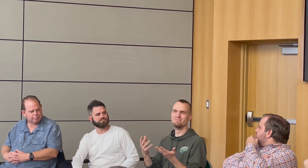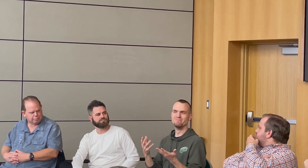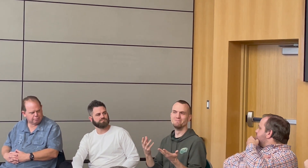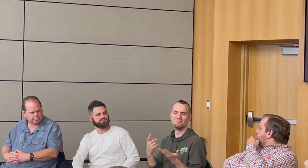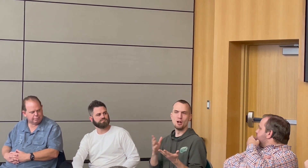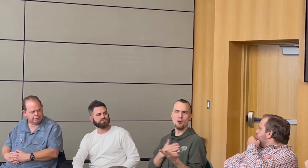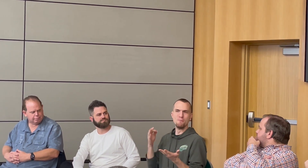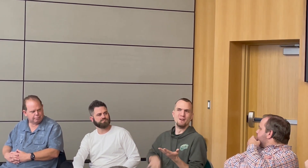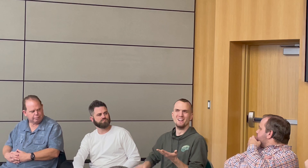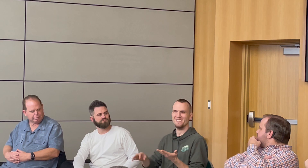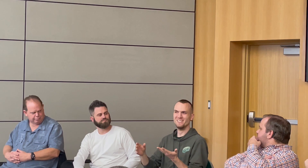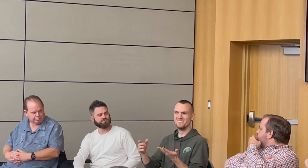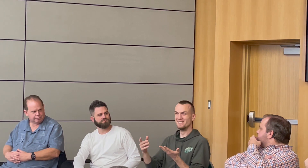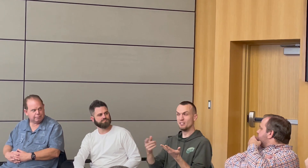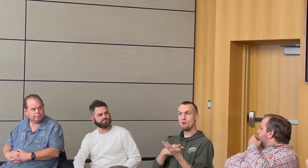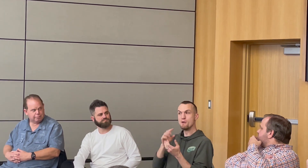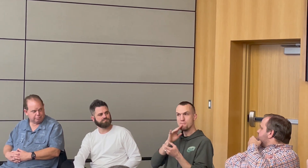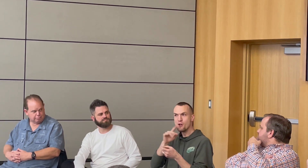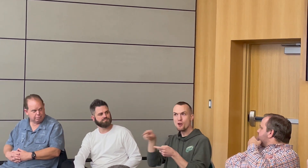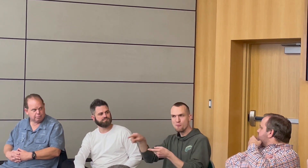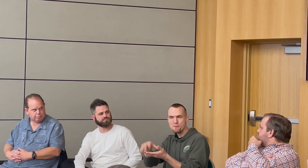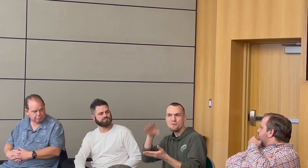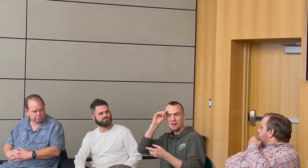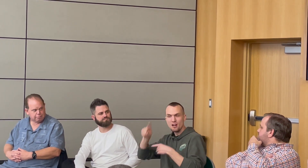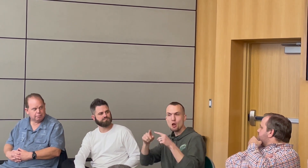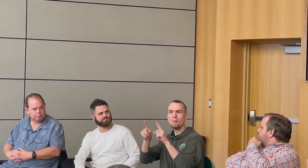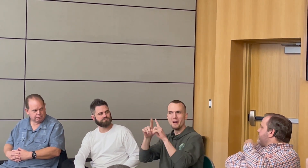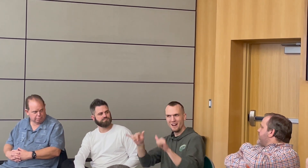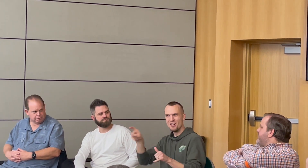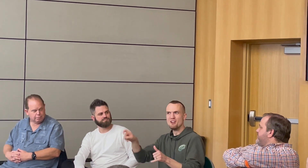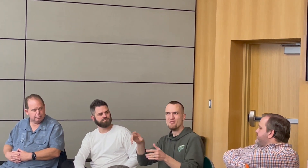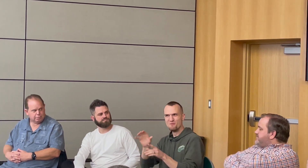and if that still happens it's a way for them to feel compelled to learn sign language if they want